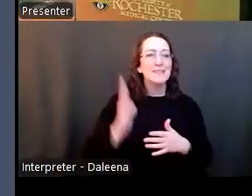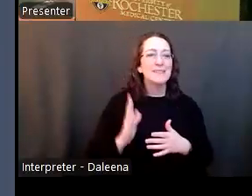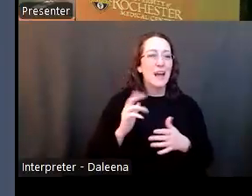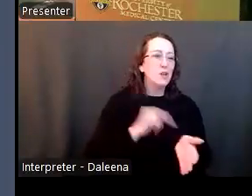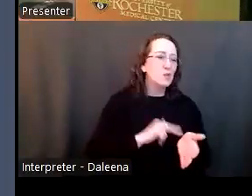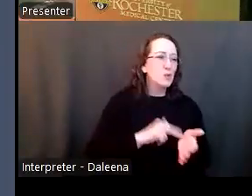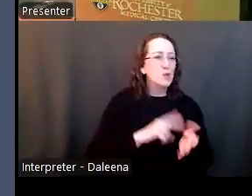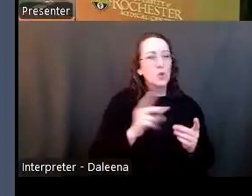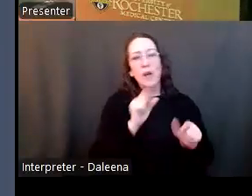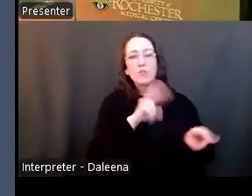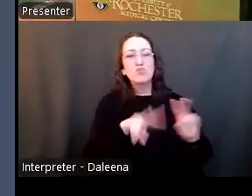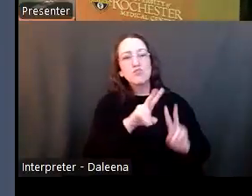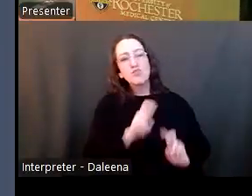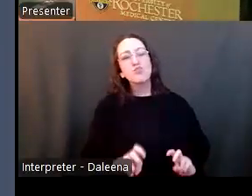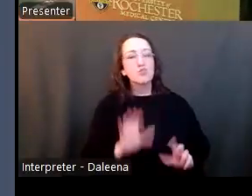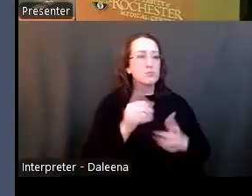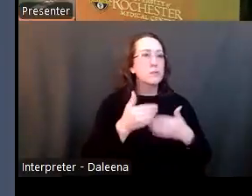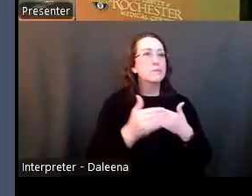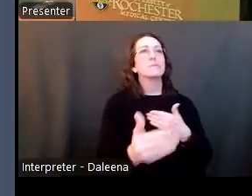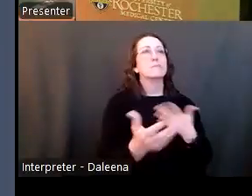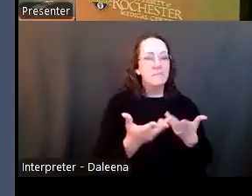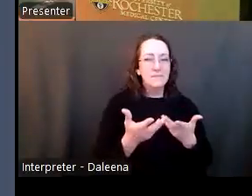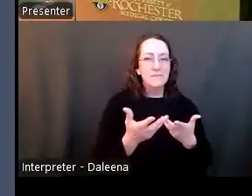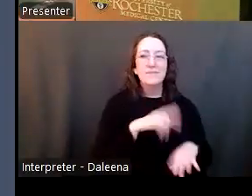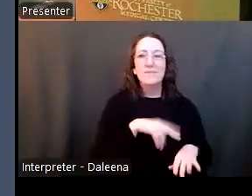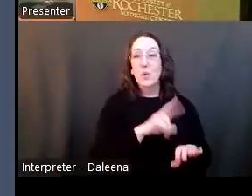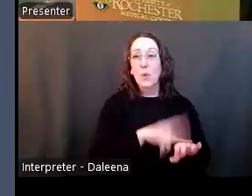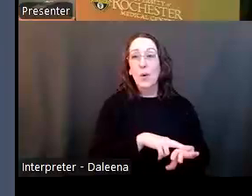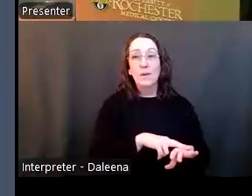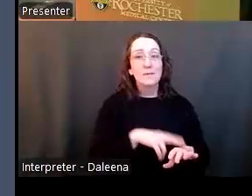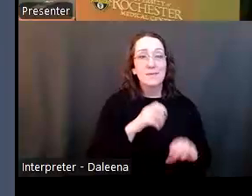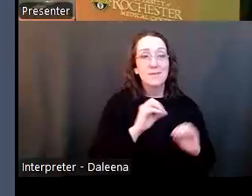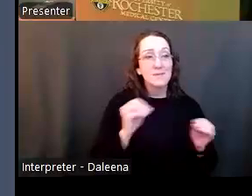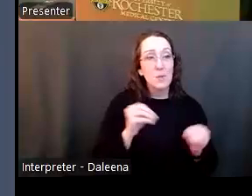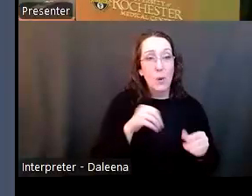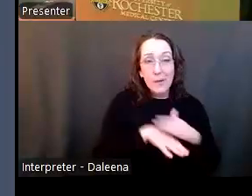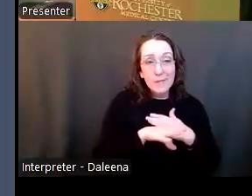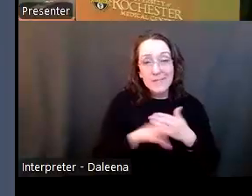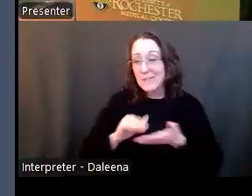and go forward but of course if we don't have admissions or discharges we're there to help with